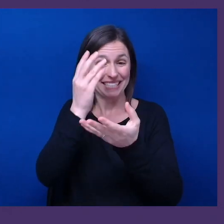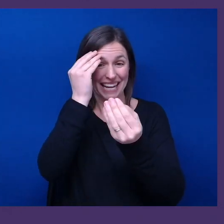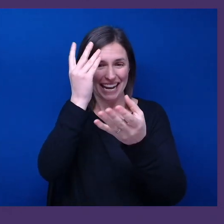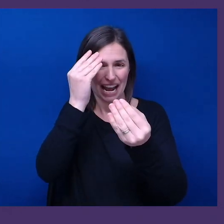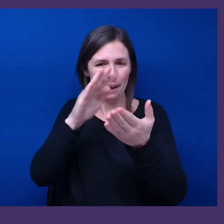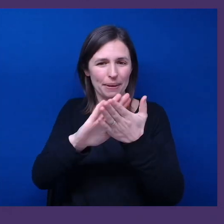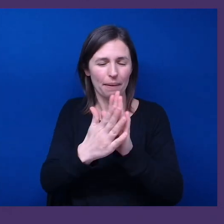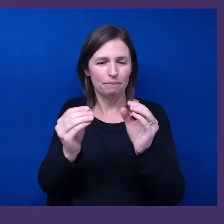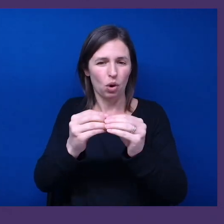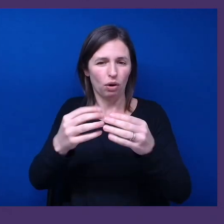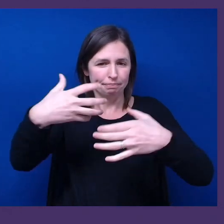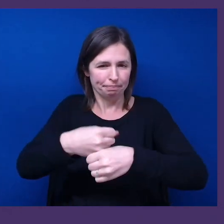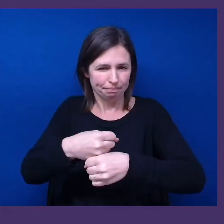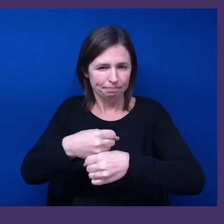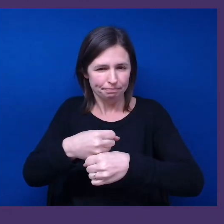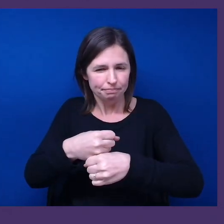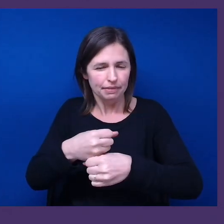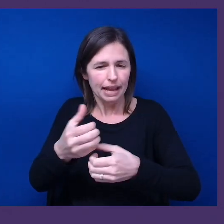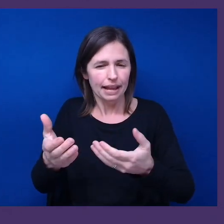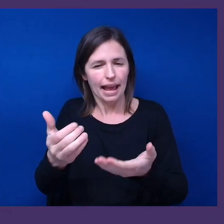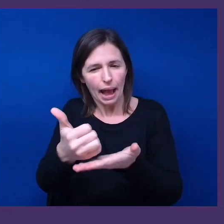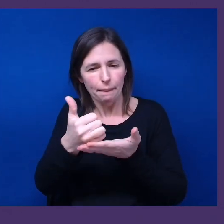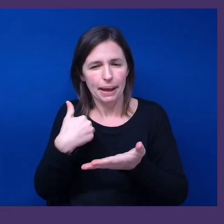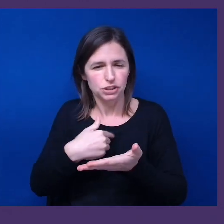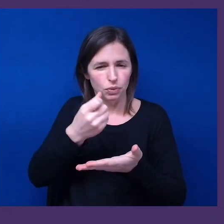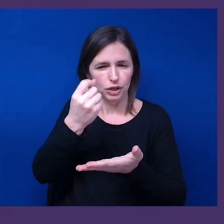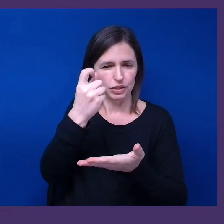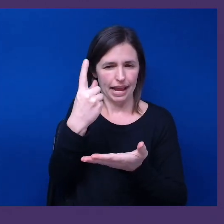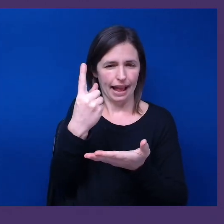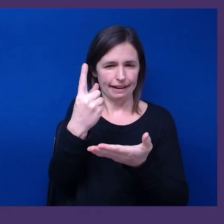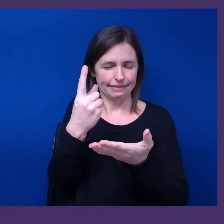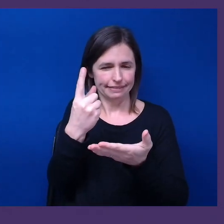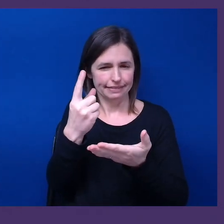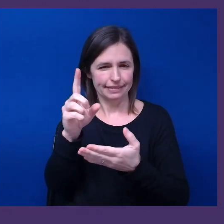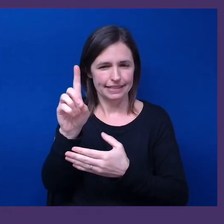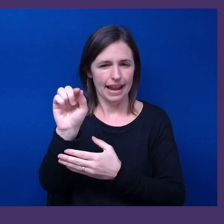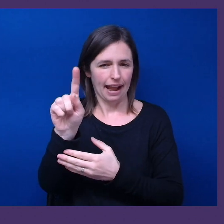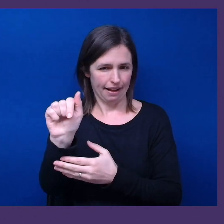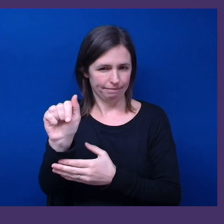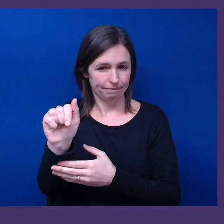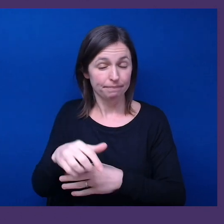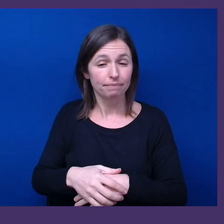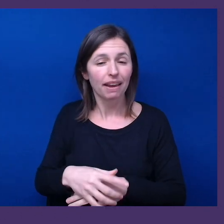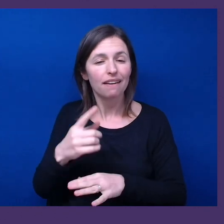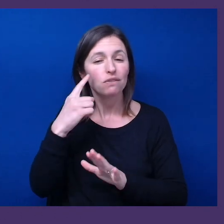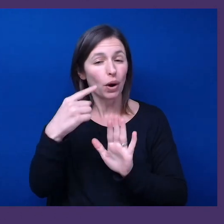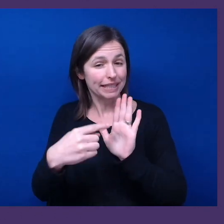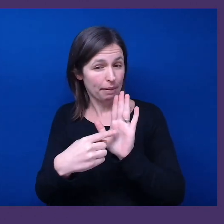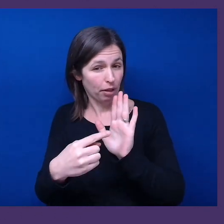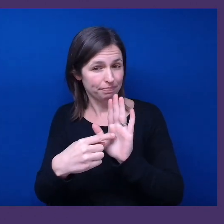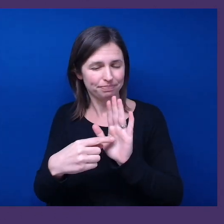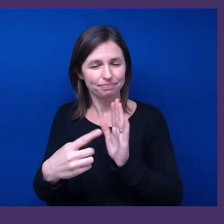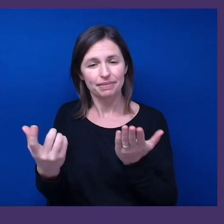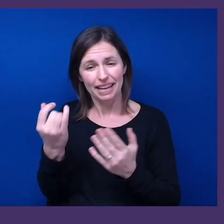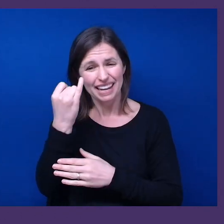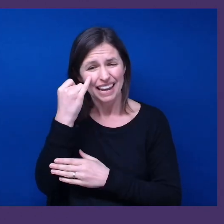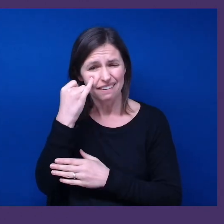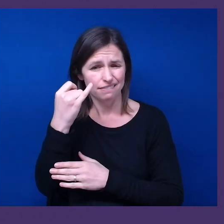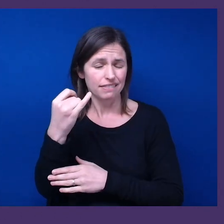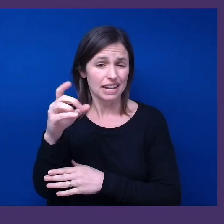So, imagine a data scientist who is blind. Typically, complex graphs and visual data are a challenge,